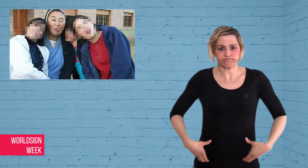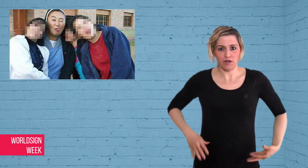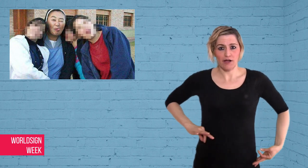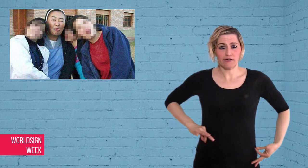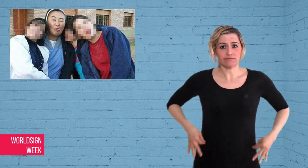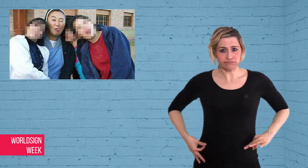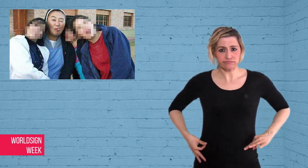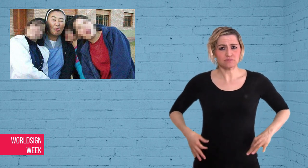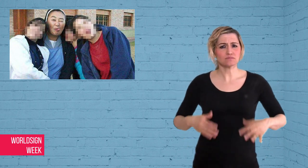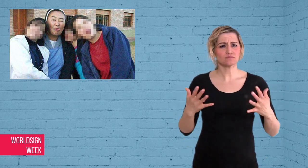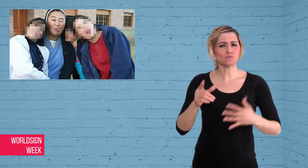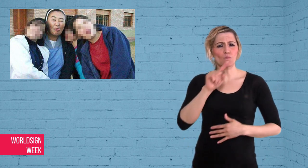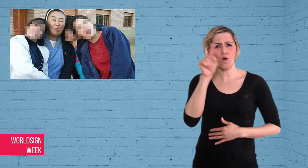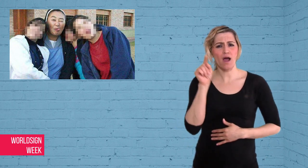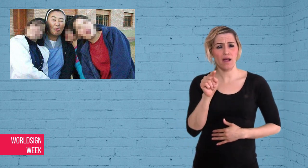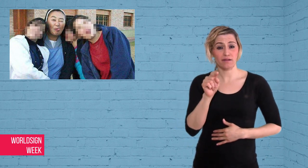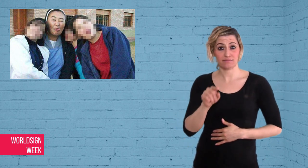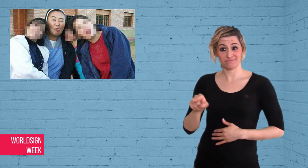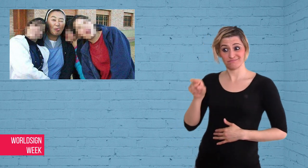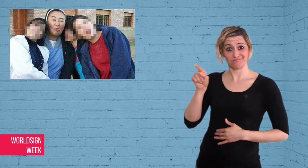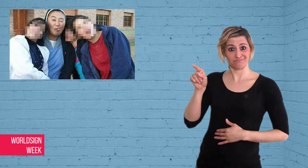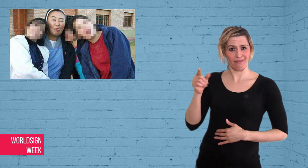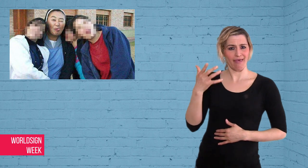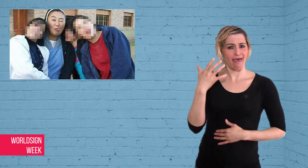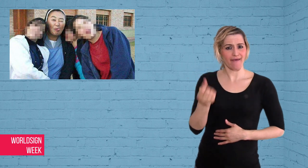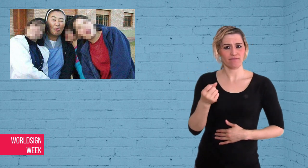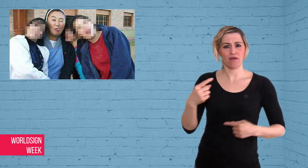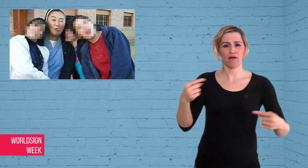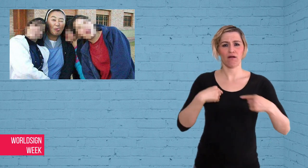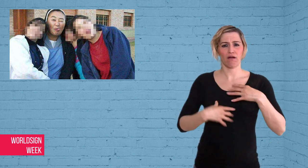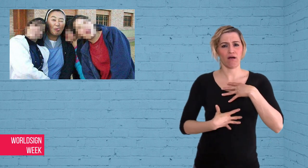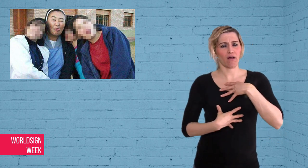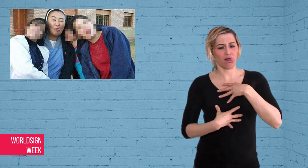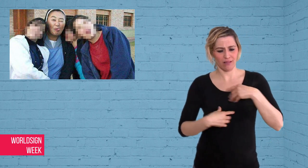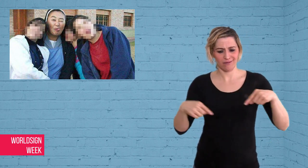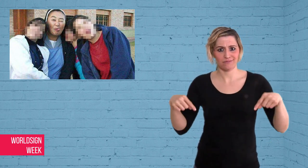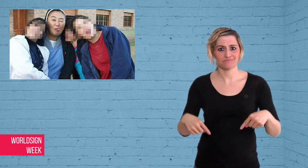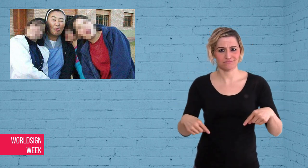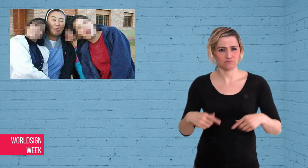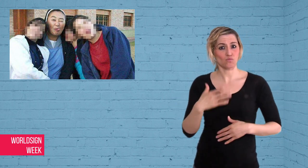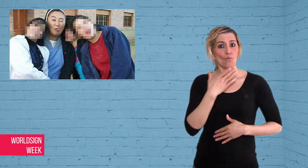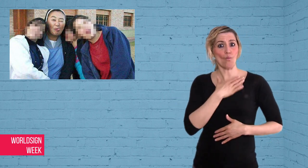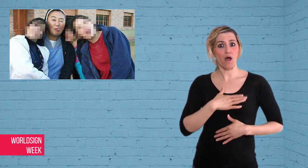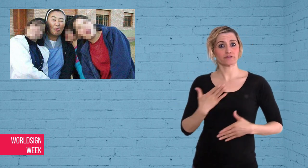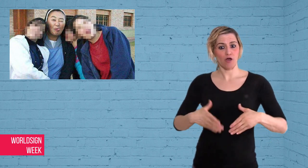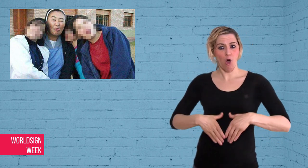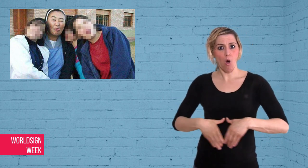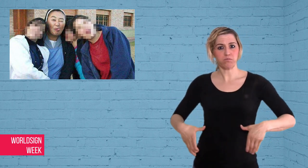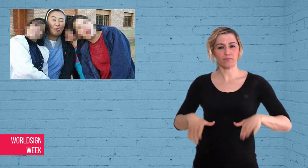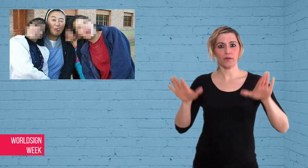officials investigated, they found that